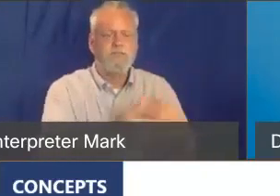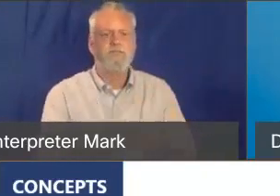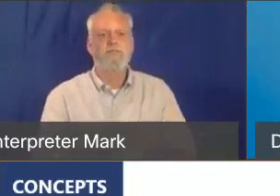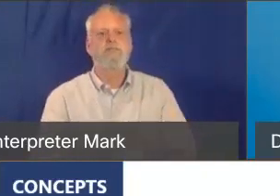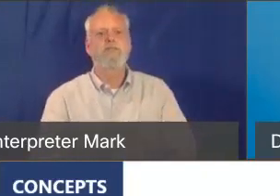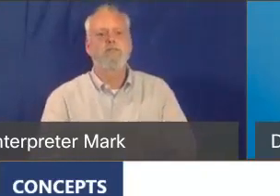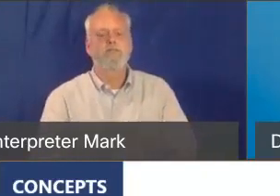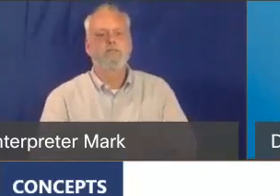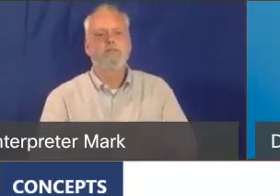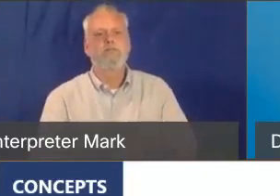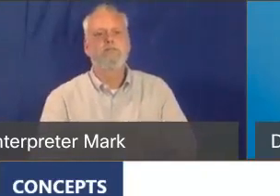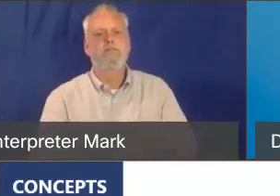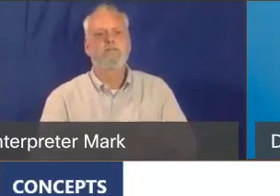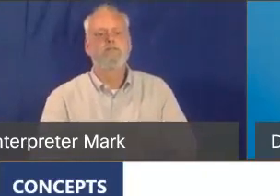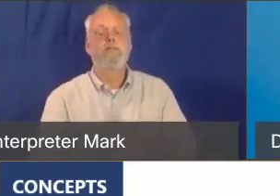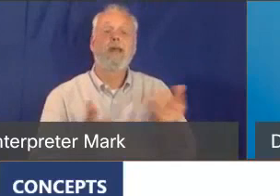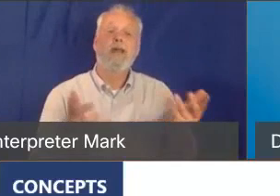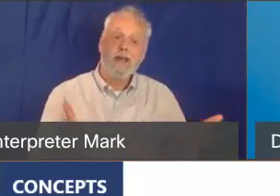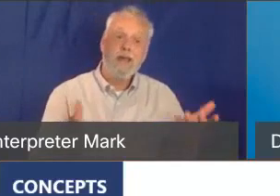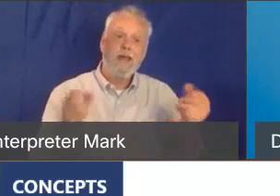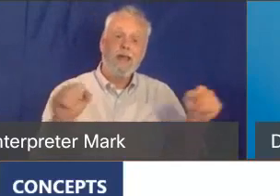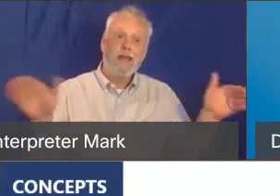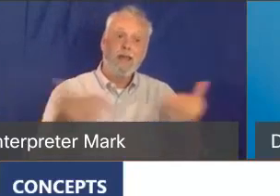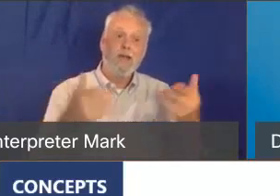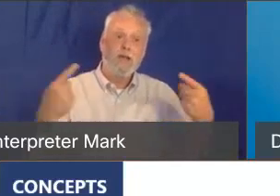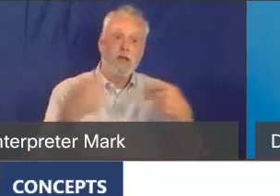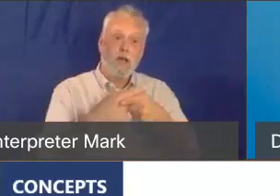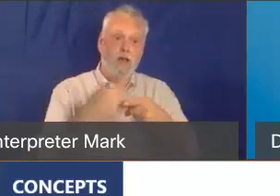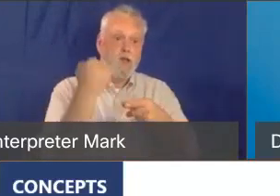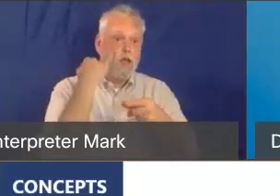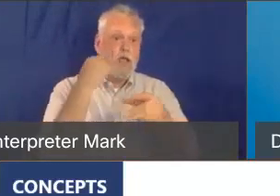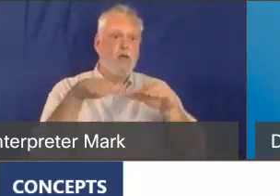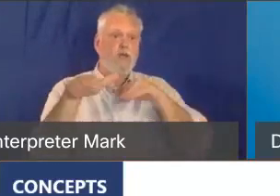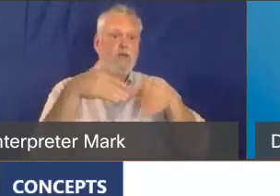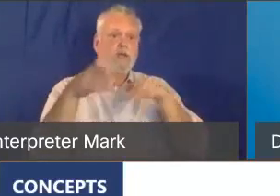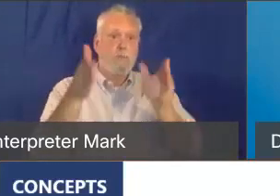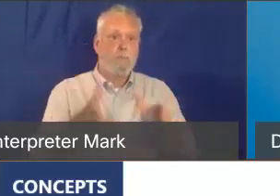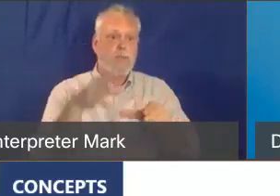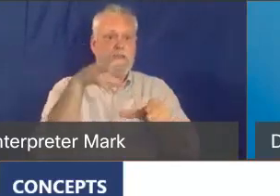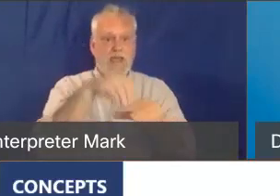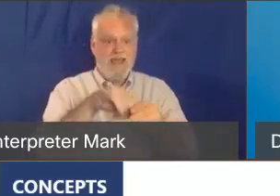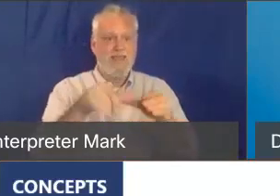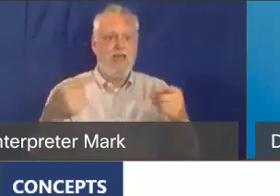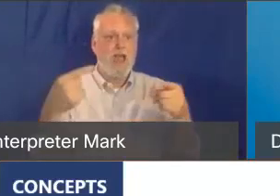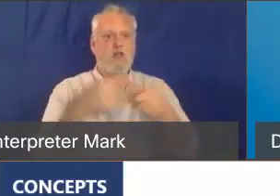Which can introduce a conflict if there's a pedestrian in that crosswalk, you could be so focused.